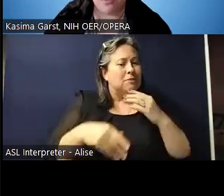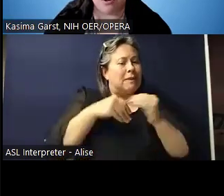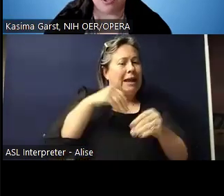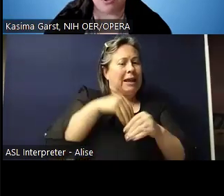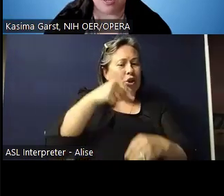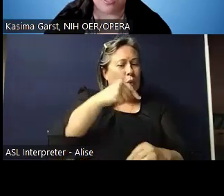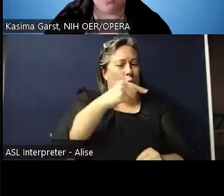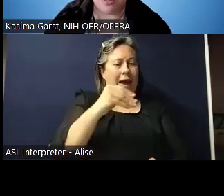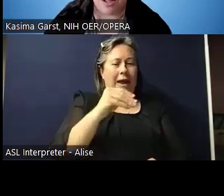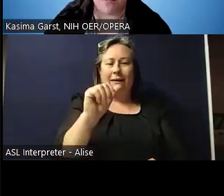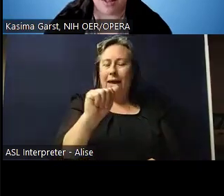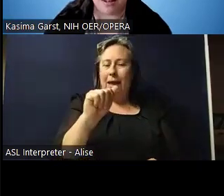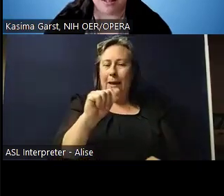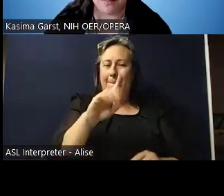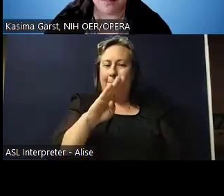if you are joining us for the live event.